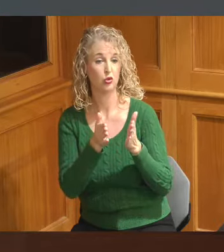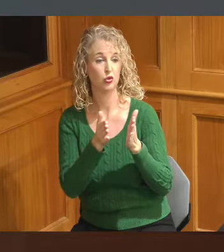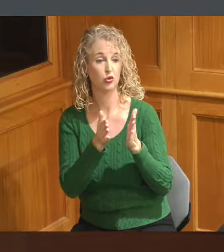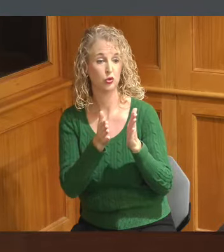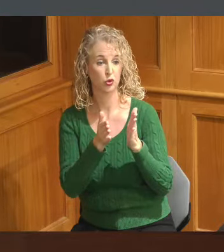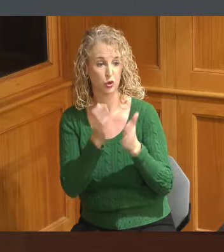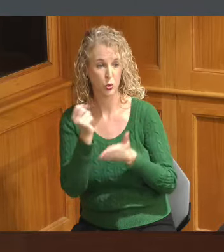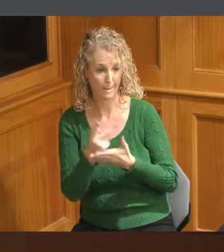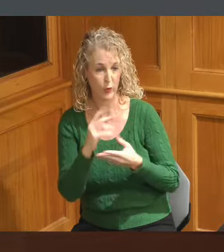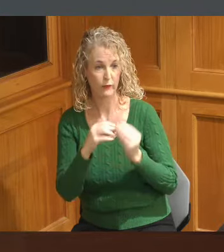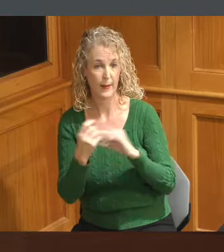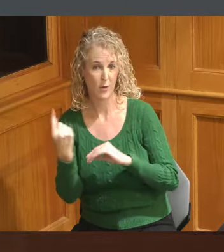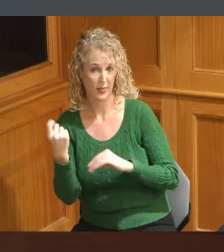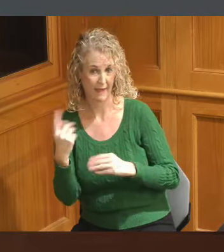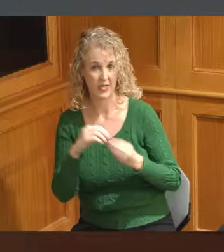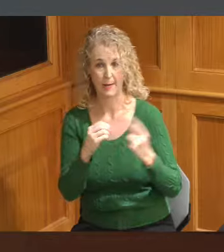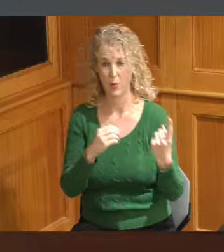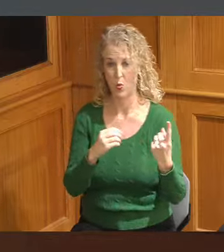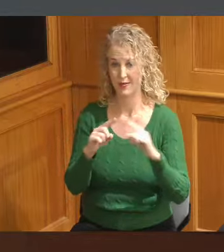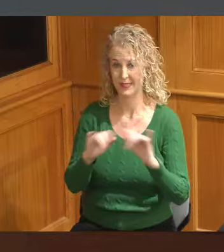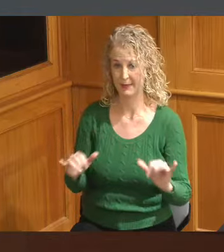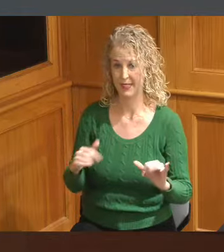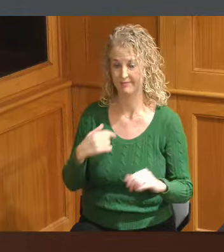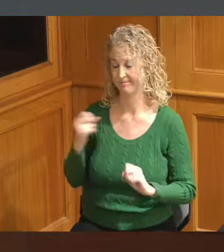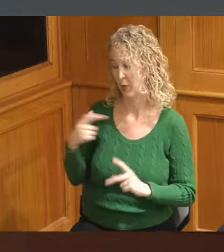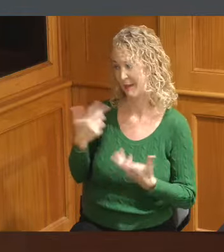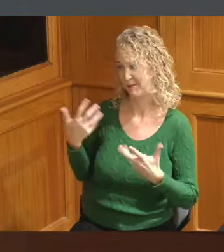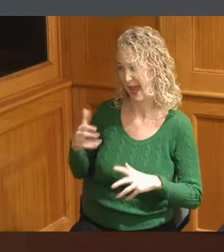and regular agenda item number I just don't want to lose track of it. I won't we won't you won't